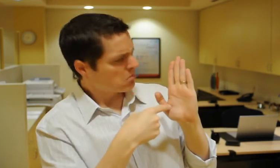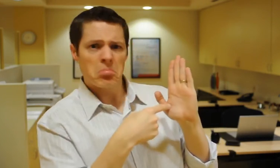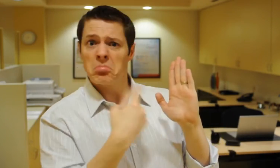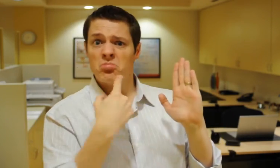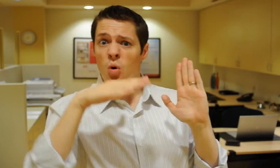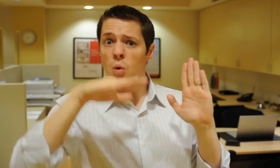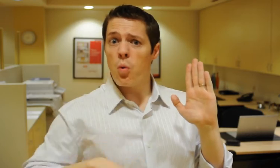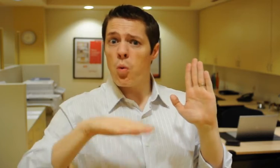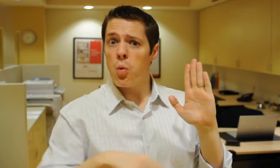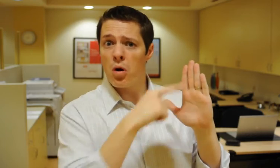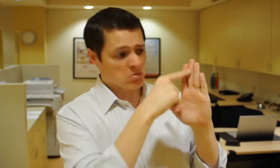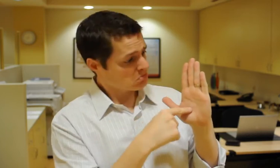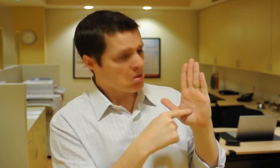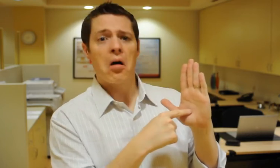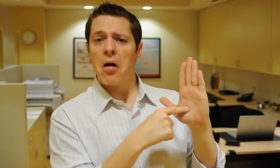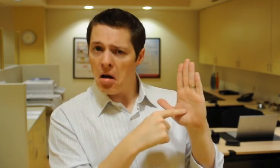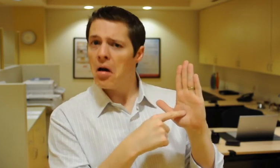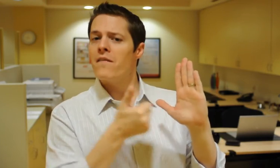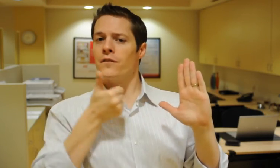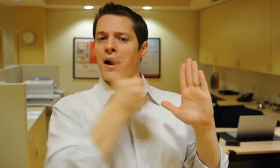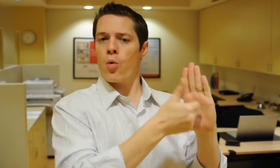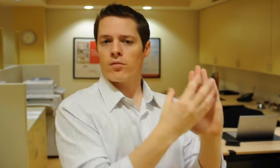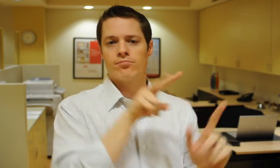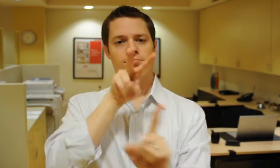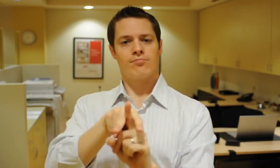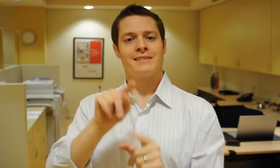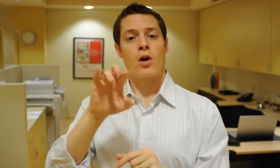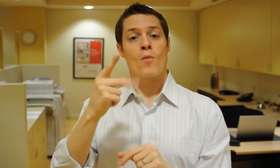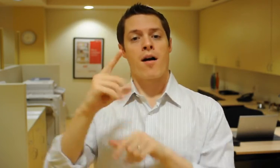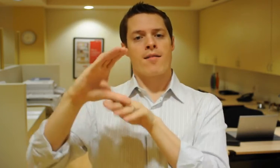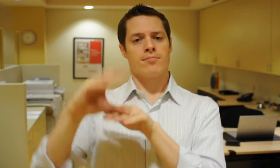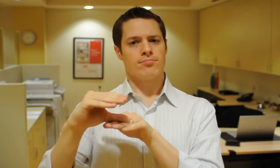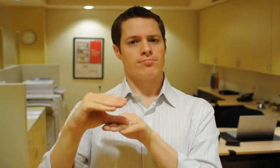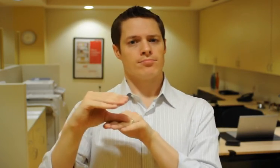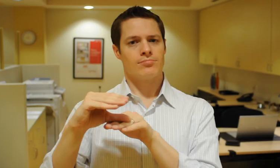They said these expenses as submitted were low and accordingly, The FCC is proposing a reduced Tier One rate.